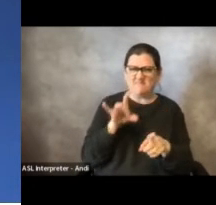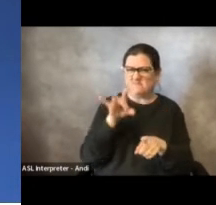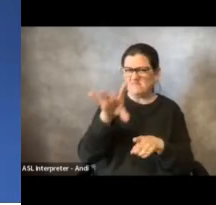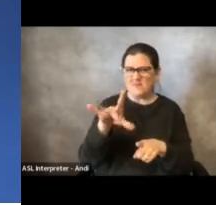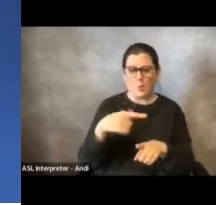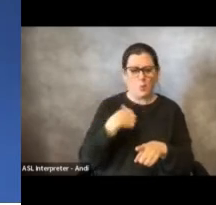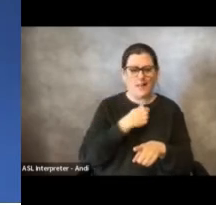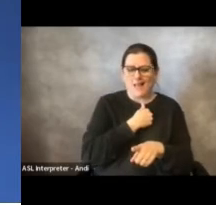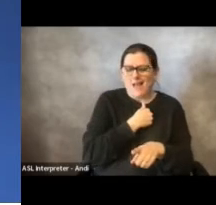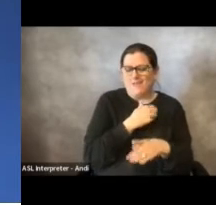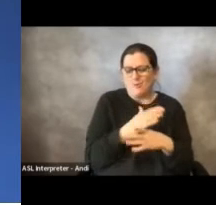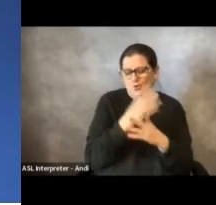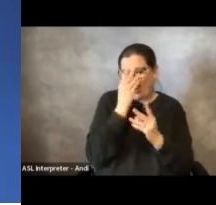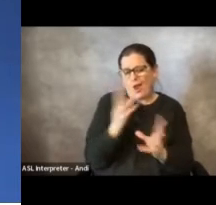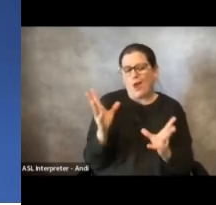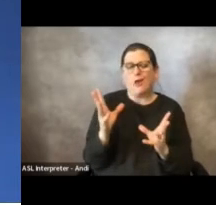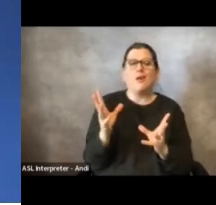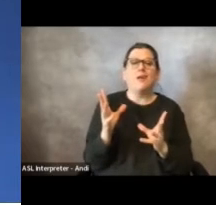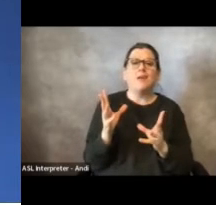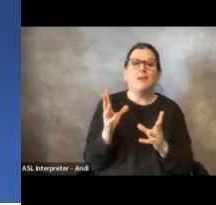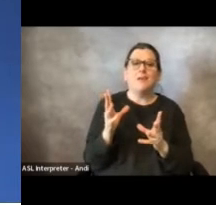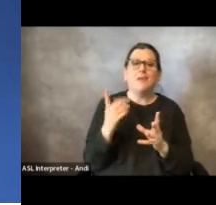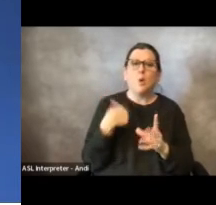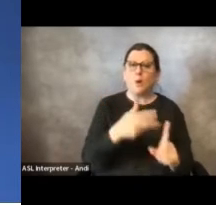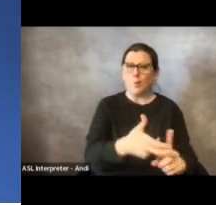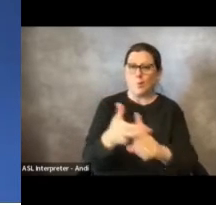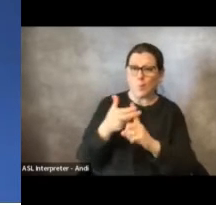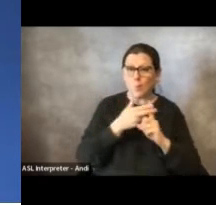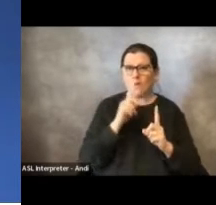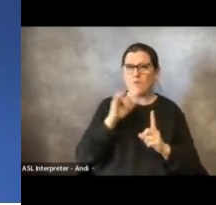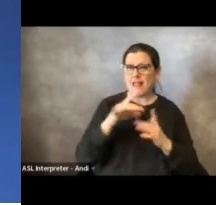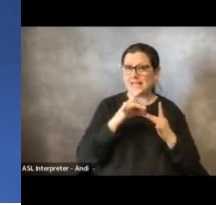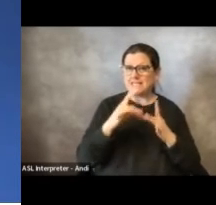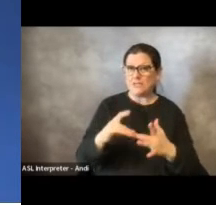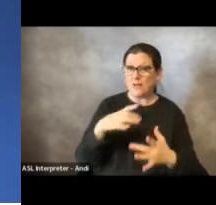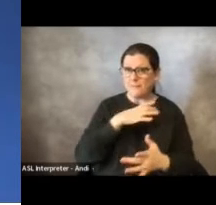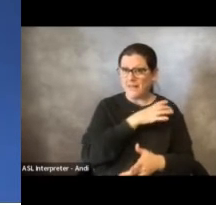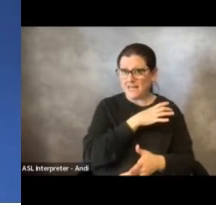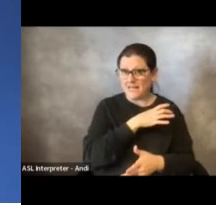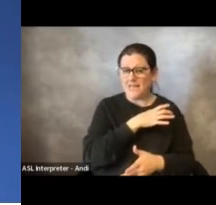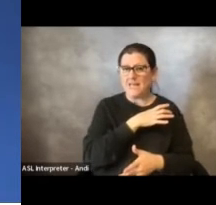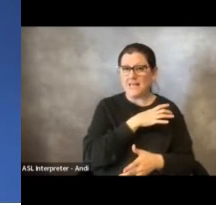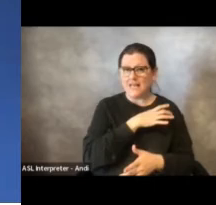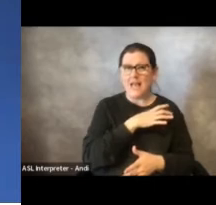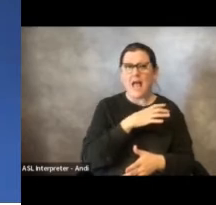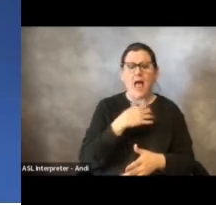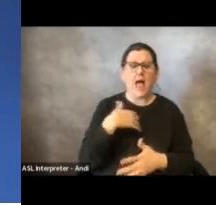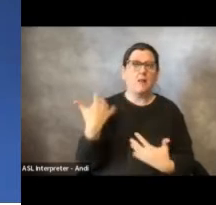share. When we recruited for the steering committee membership, we had an overwhelming response.